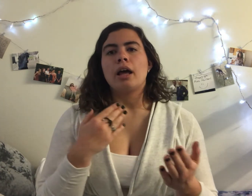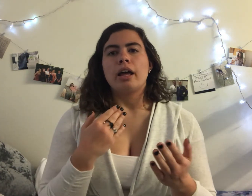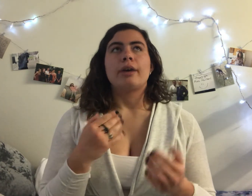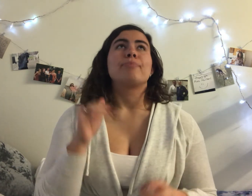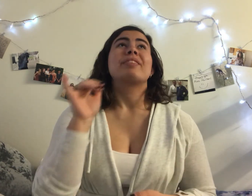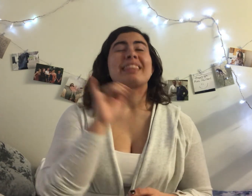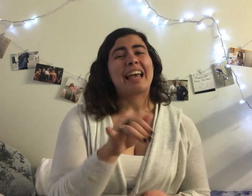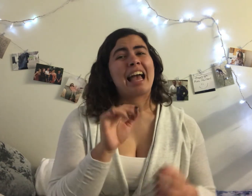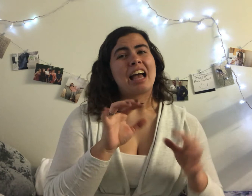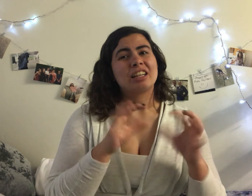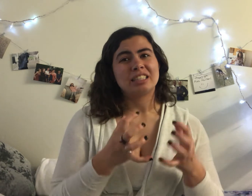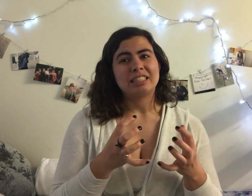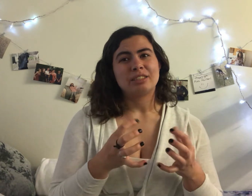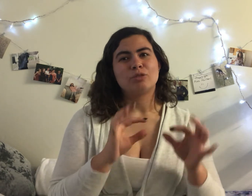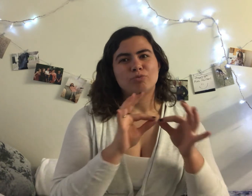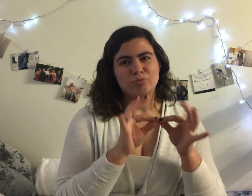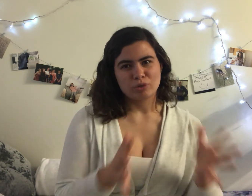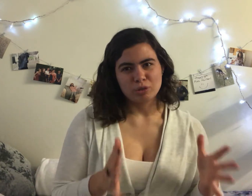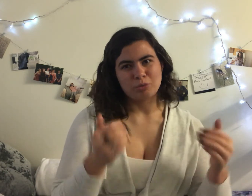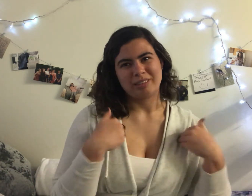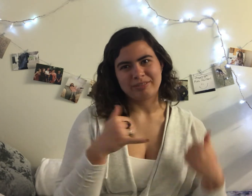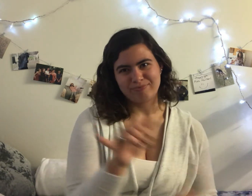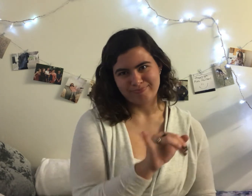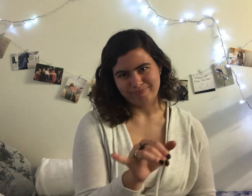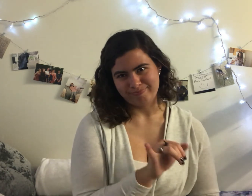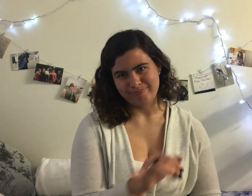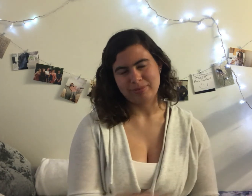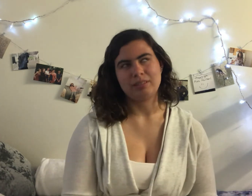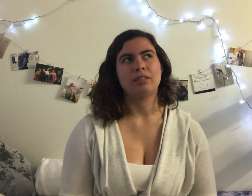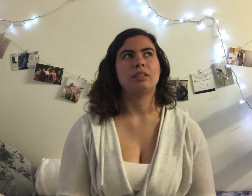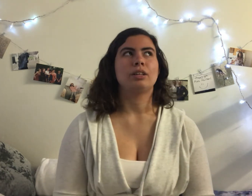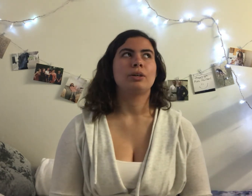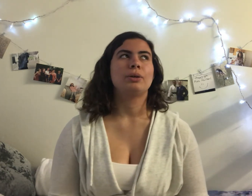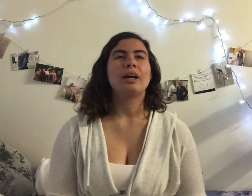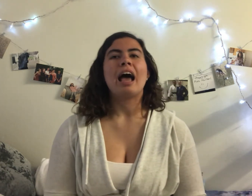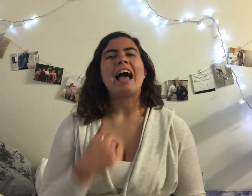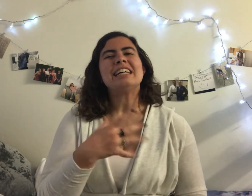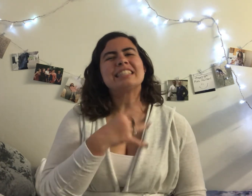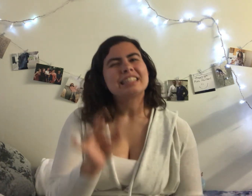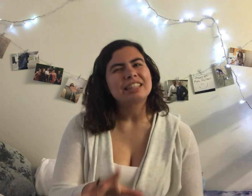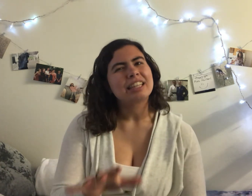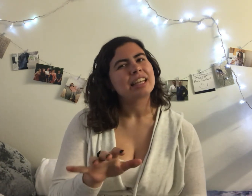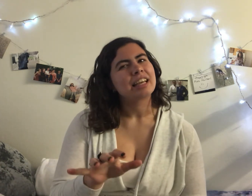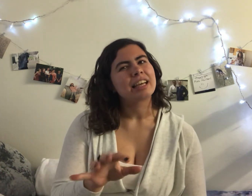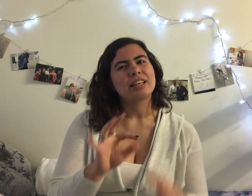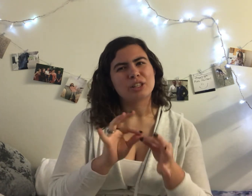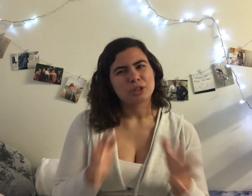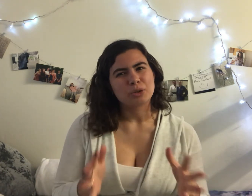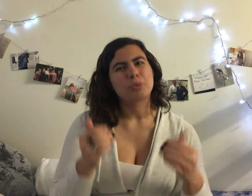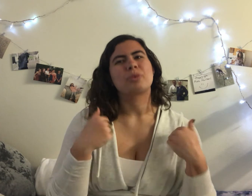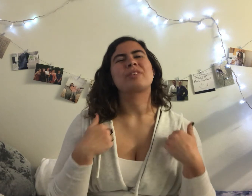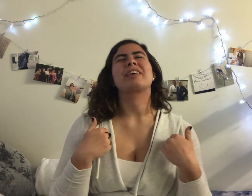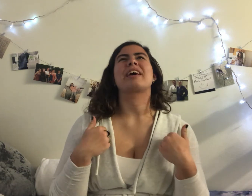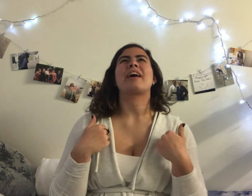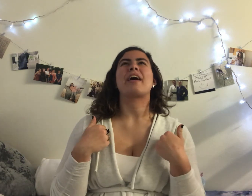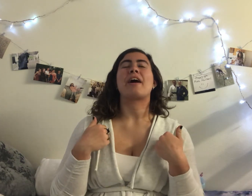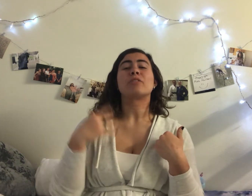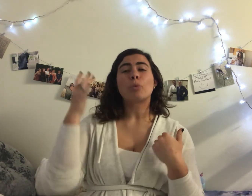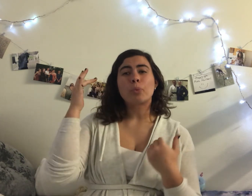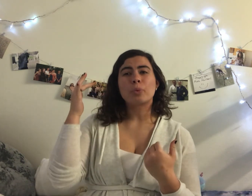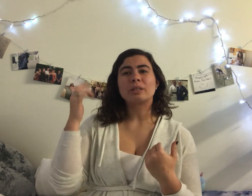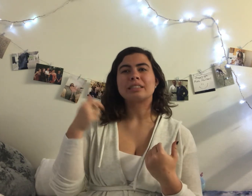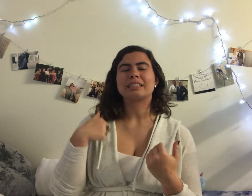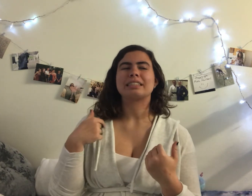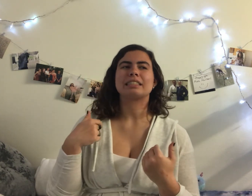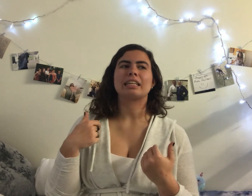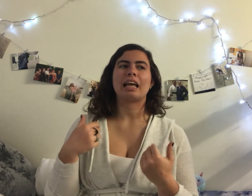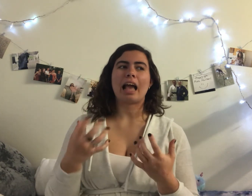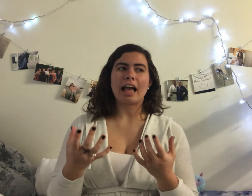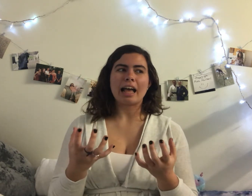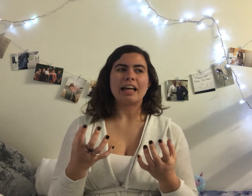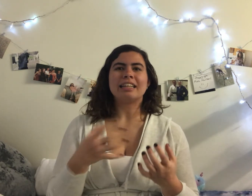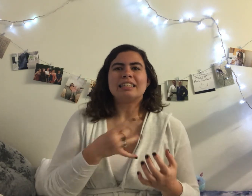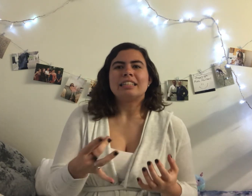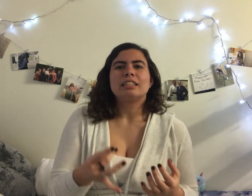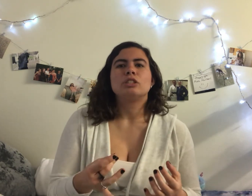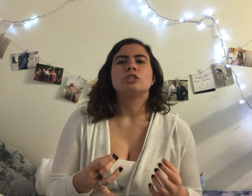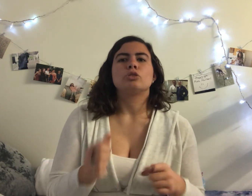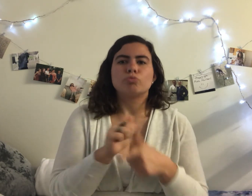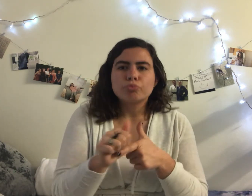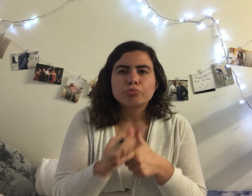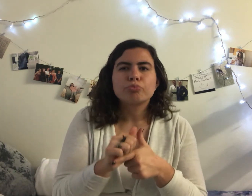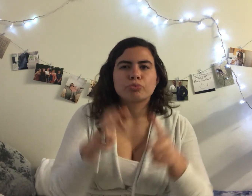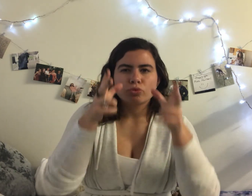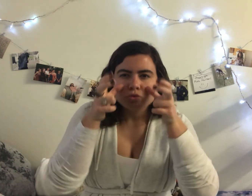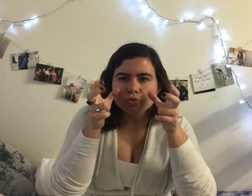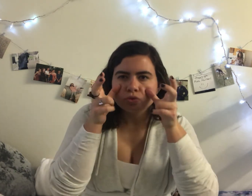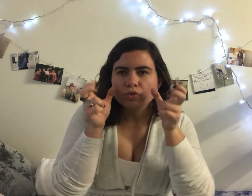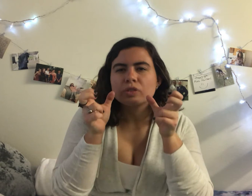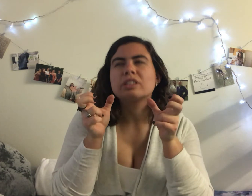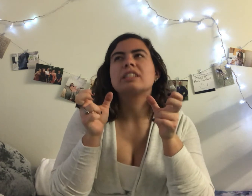That class also has interpreters. I don't like having interpreters because I like to practice my receptive skills